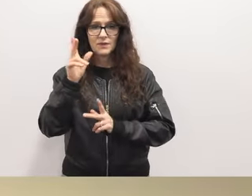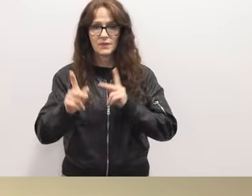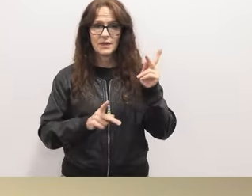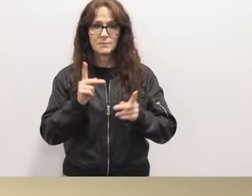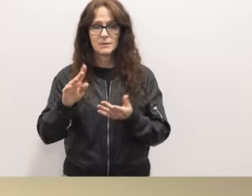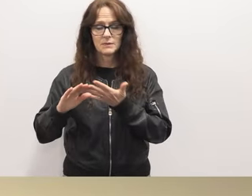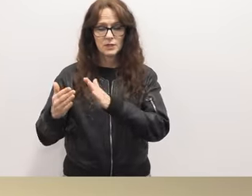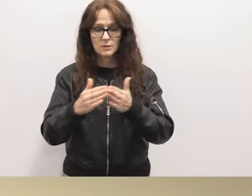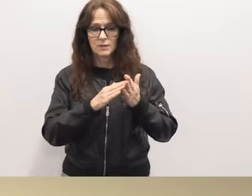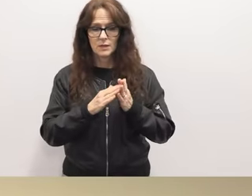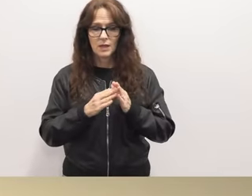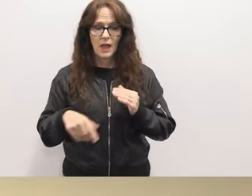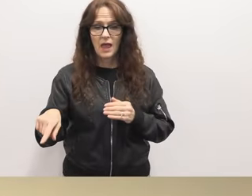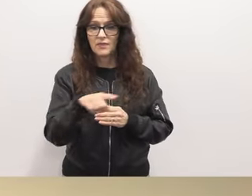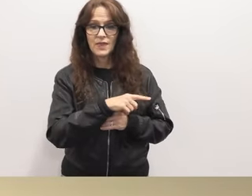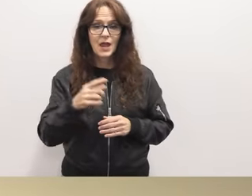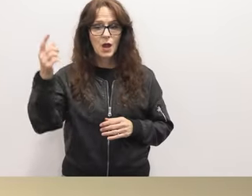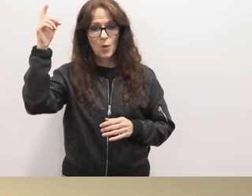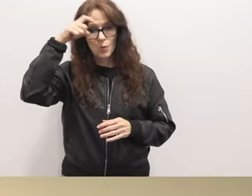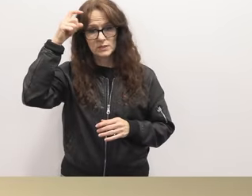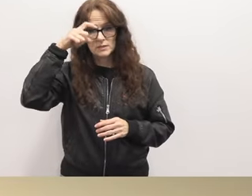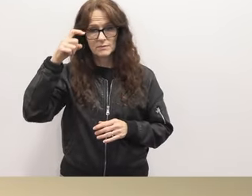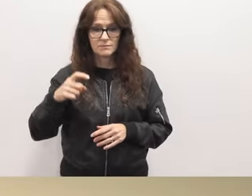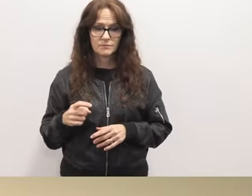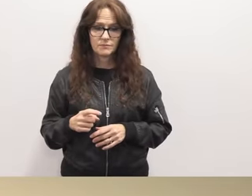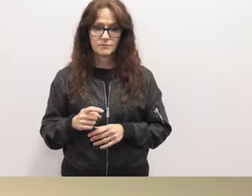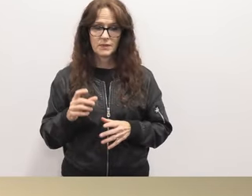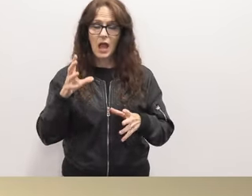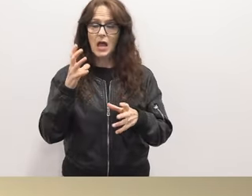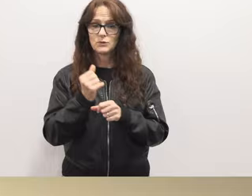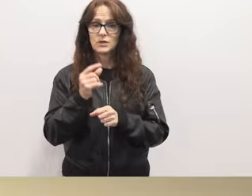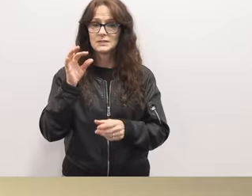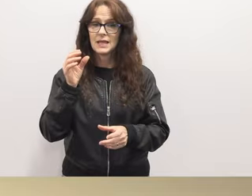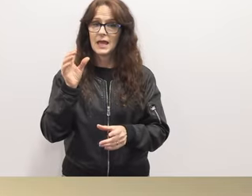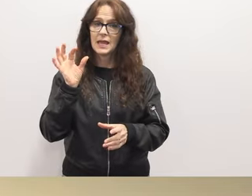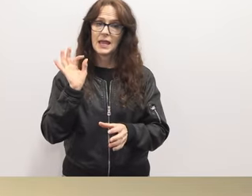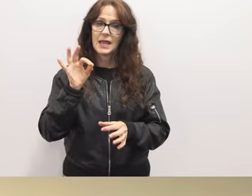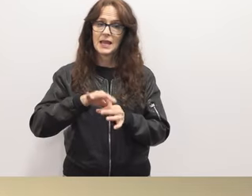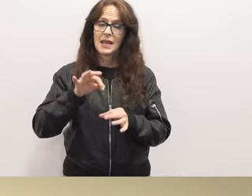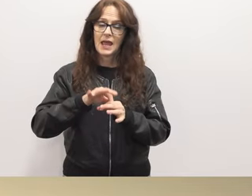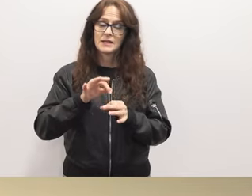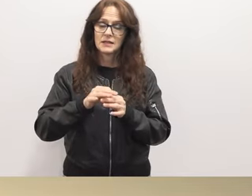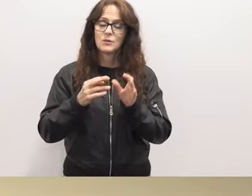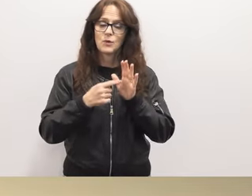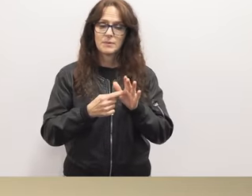and their wisdom, then I trust their elected representatives. I trust the wisdom of this board." They said, "Yeah, but don't you disagree?"